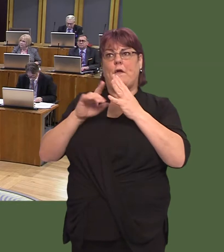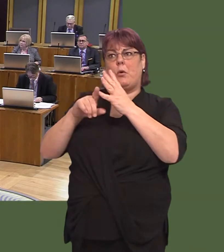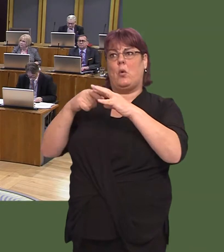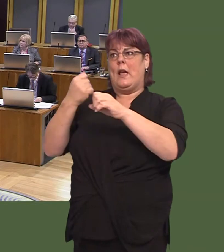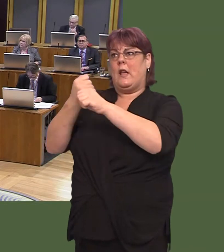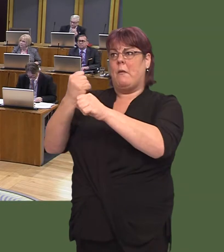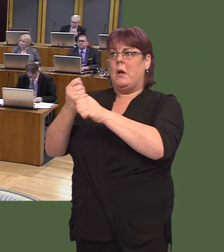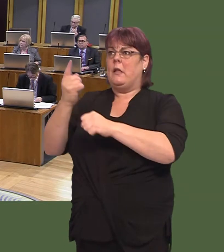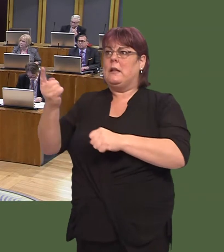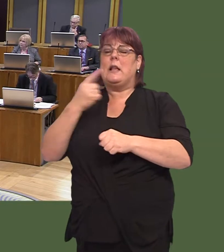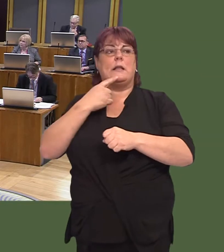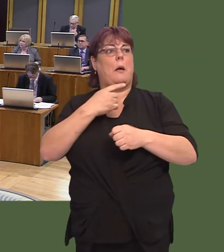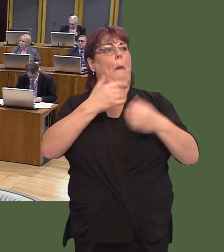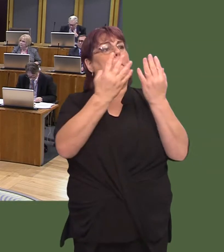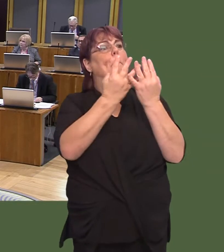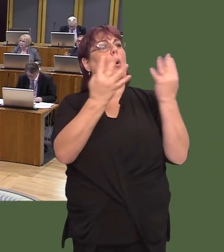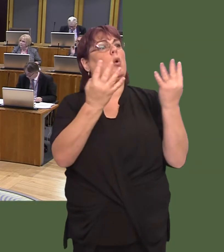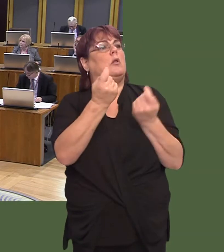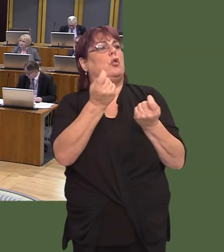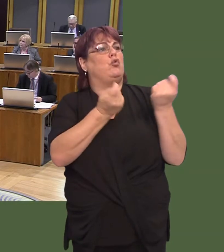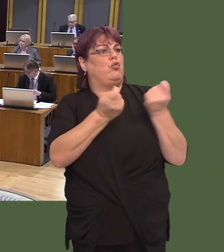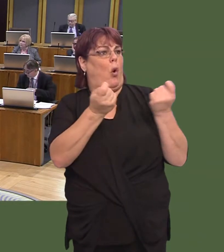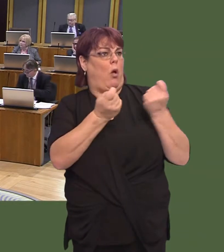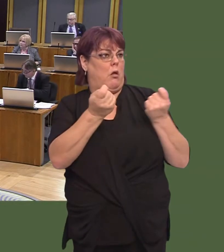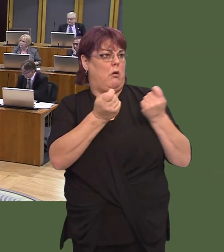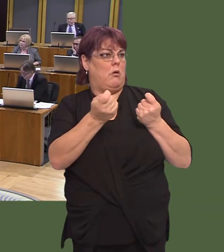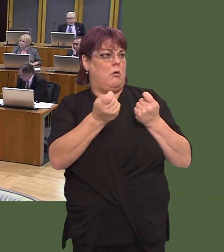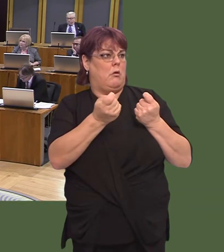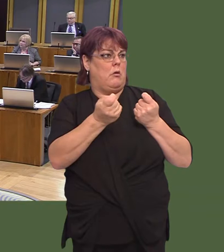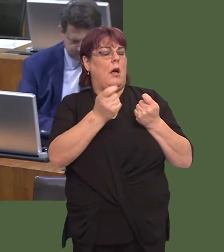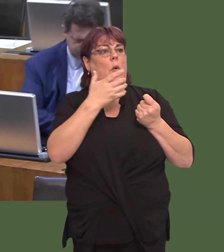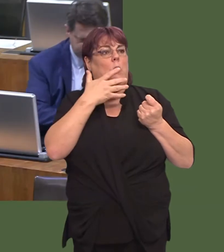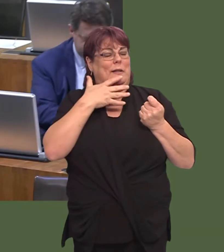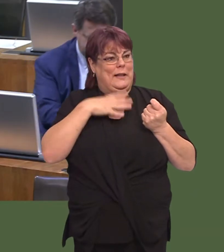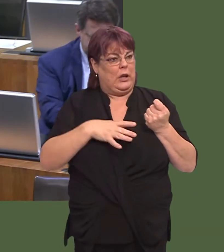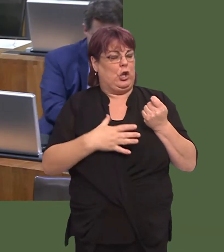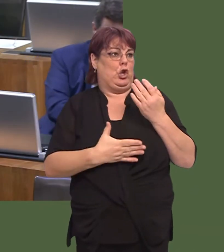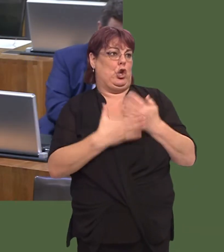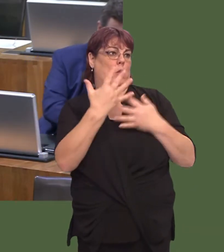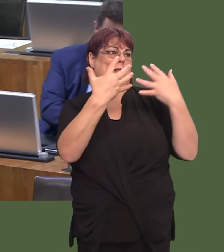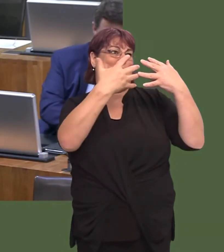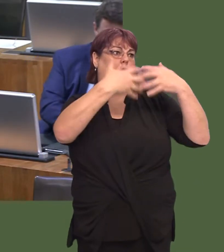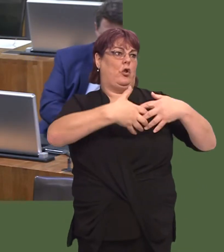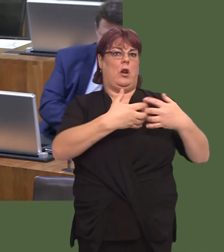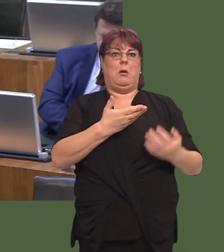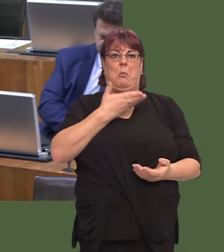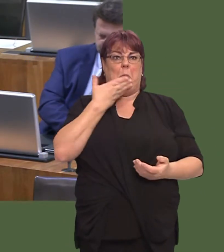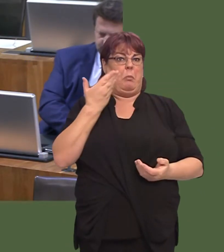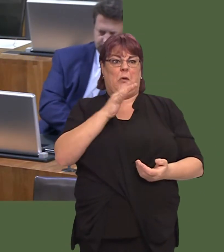will be taken forward by way of innovative technology. It doesnít exist. This technology doesnít exist.